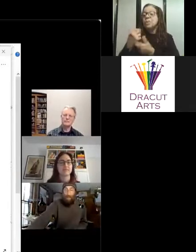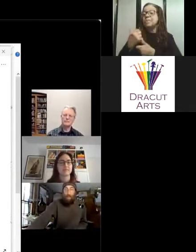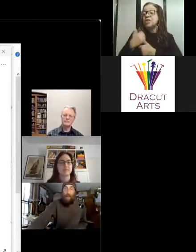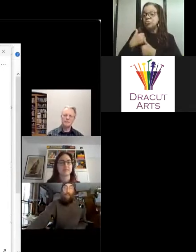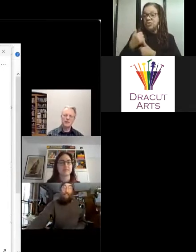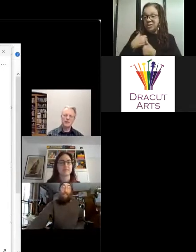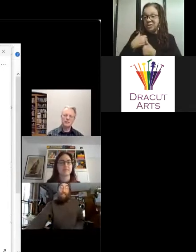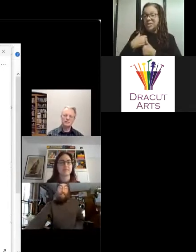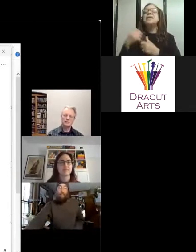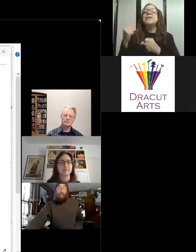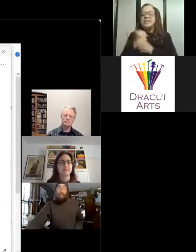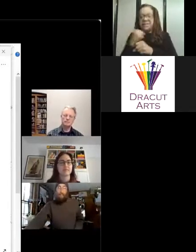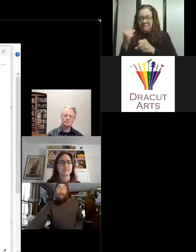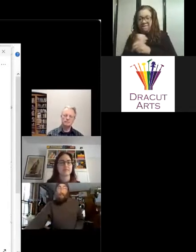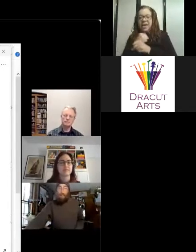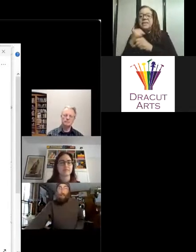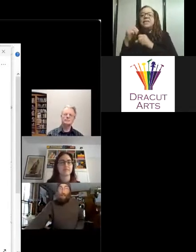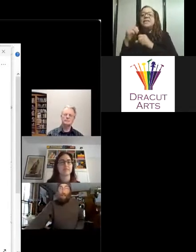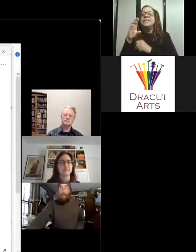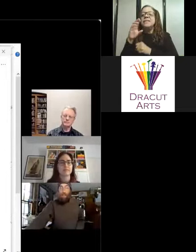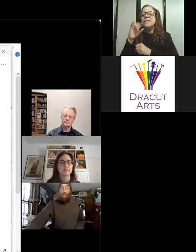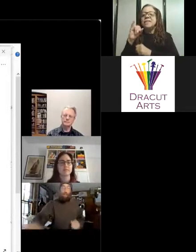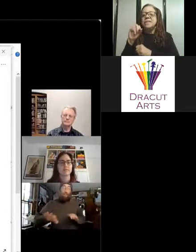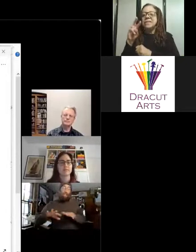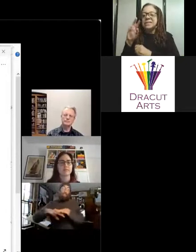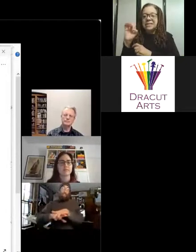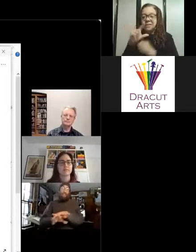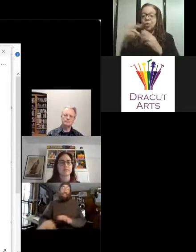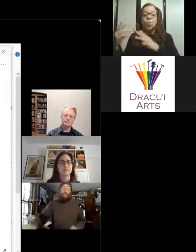in battle against the South in Virginia start to intersect,